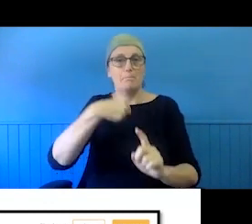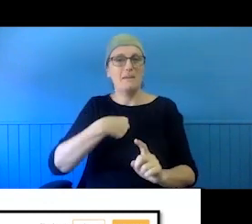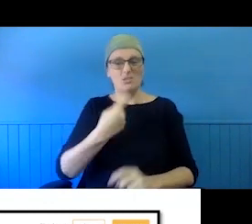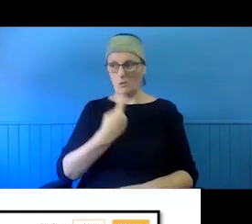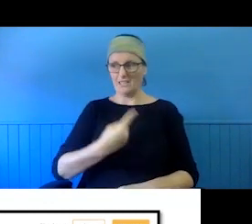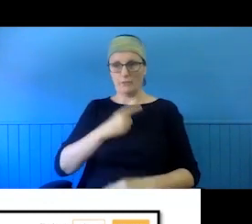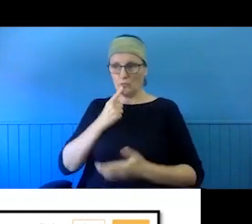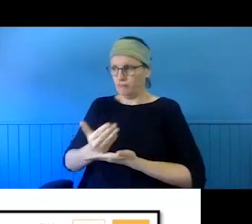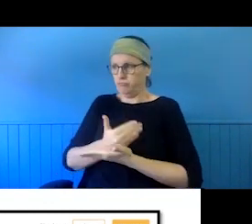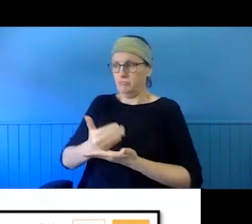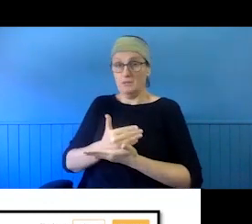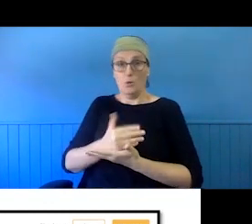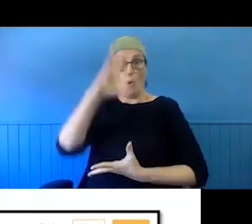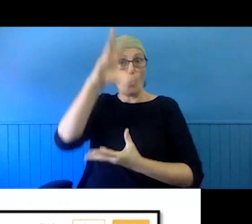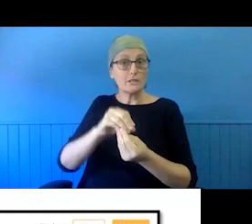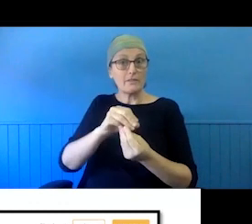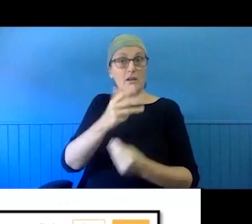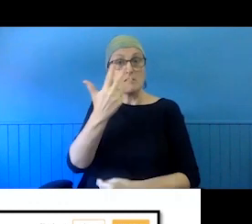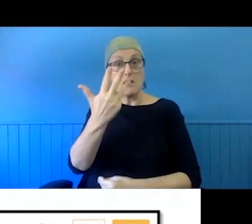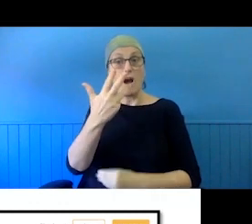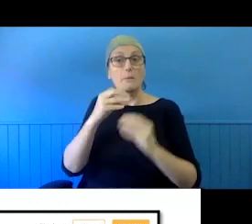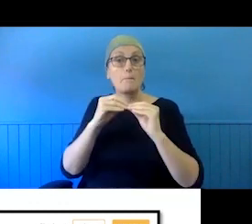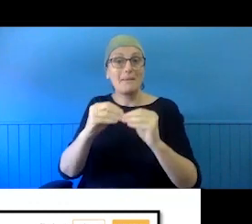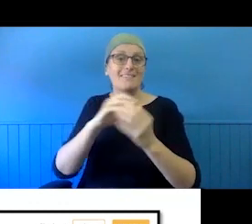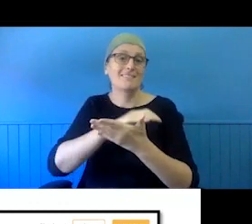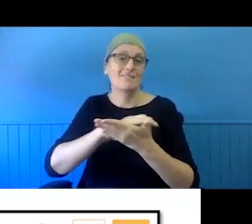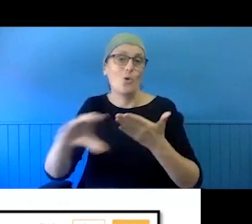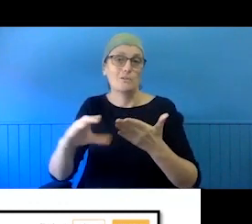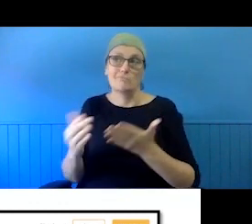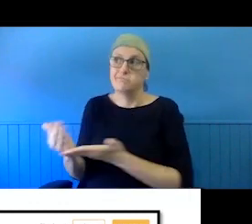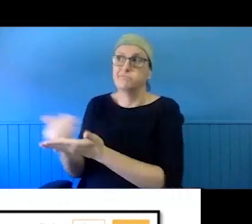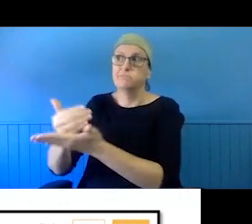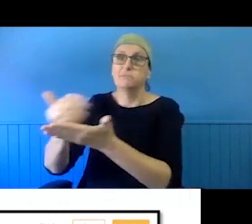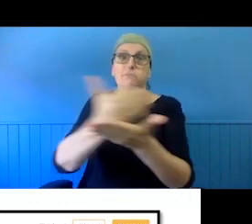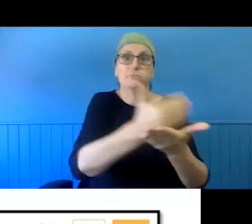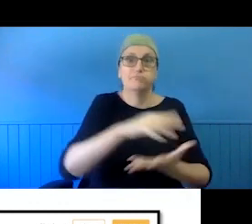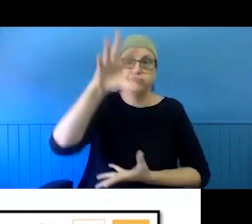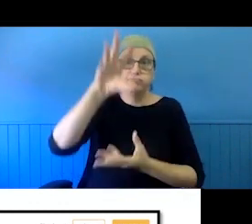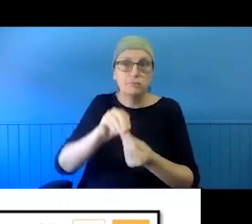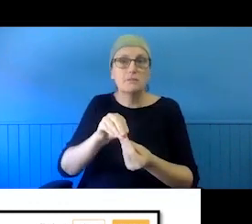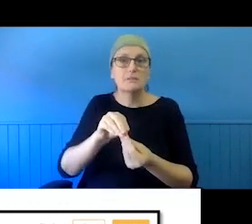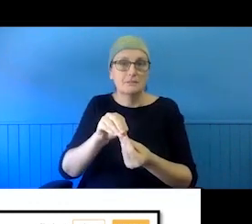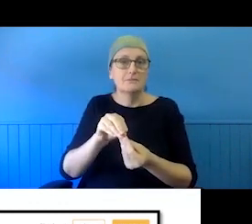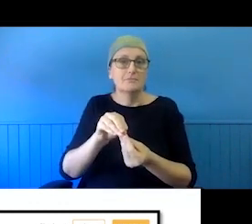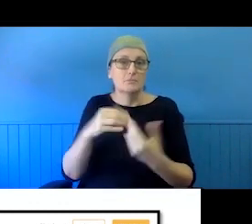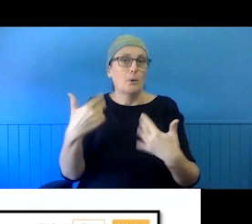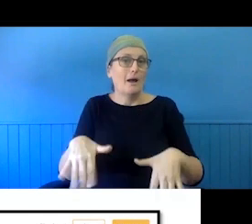This is very much about small amounts of money adding up to a lot. It's a particularly successful platform because it doesn't charge